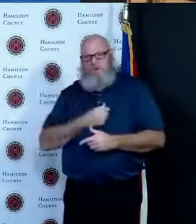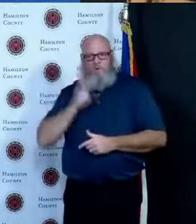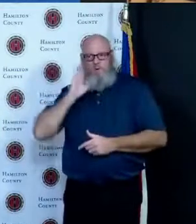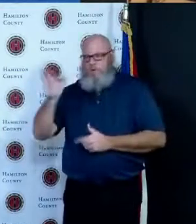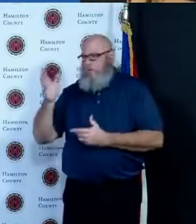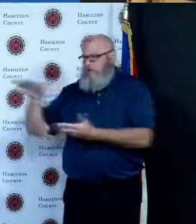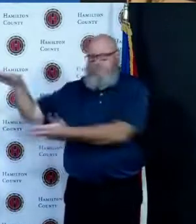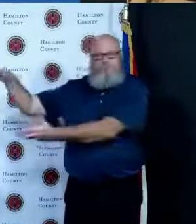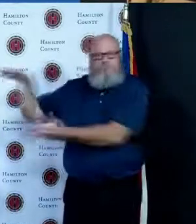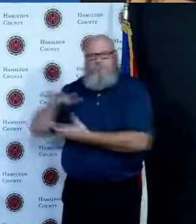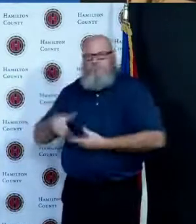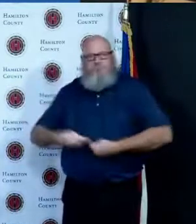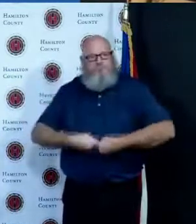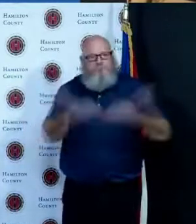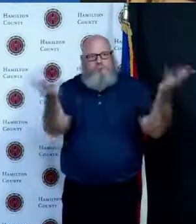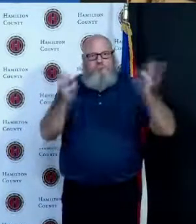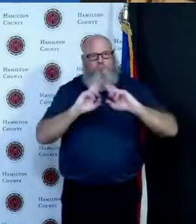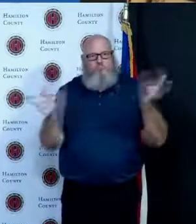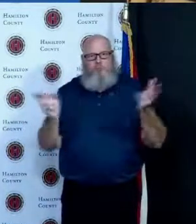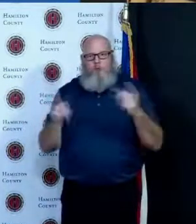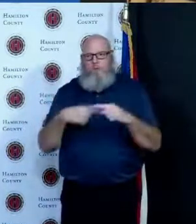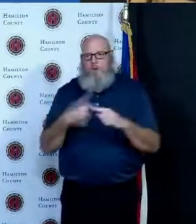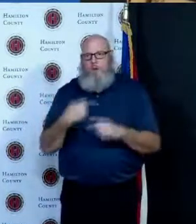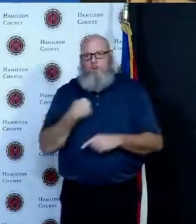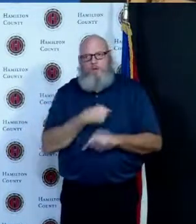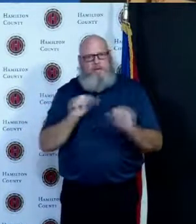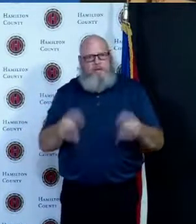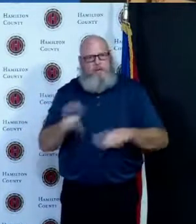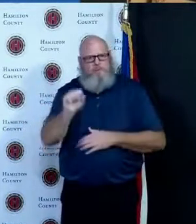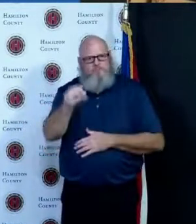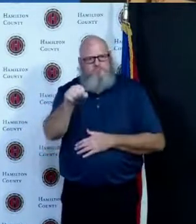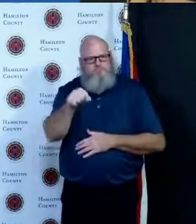we built the same model that we did for contact tracing and you may recall many many many months